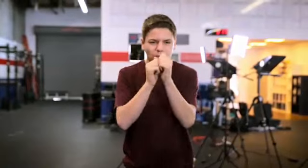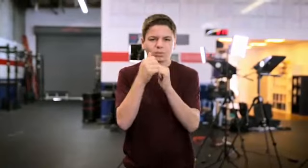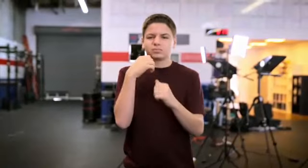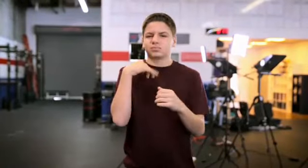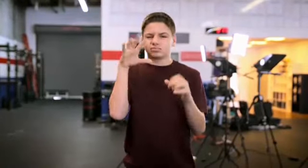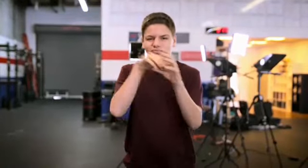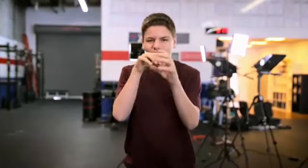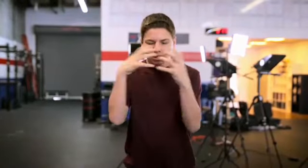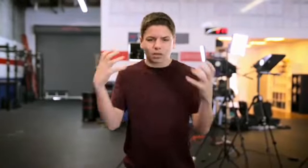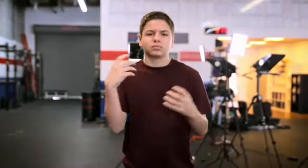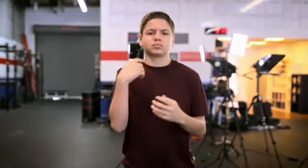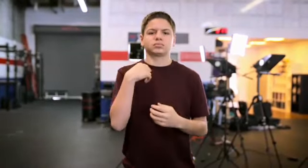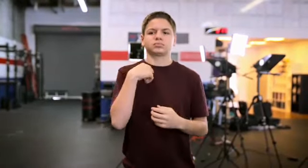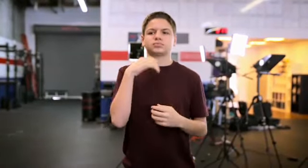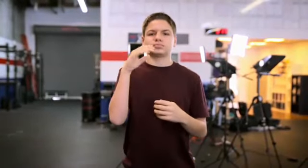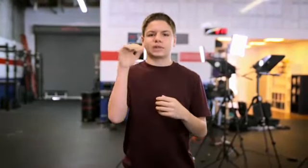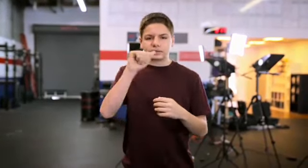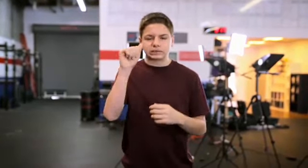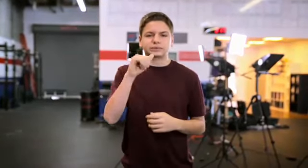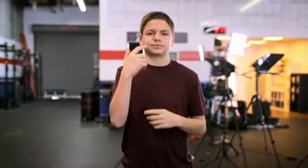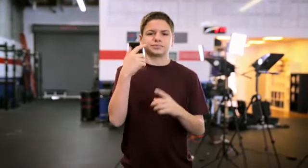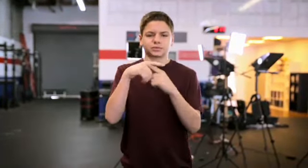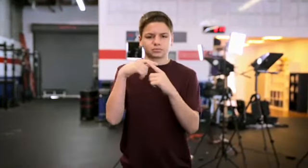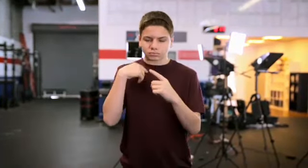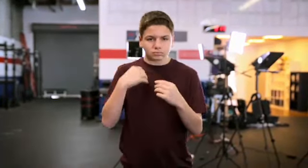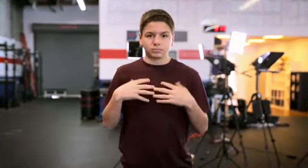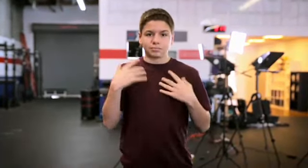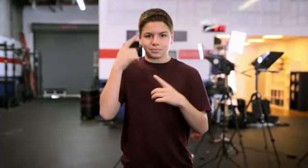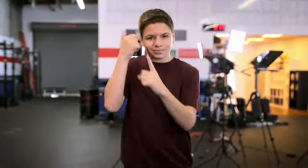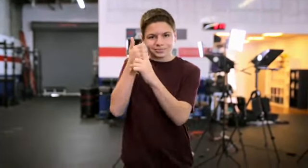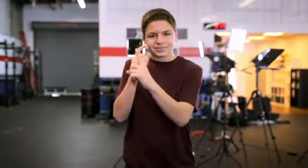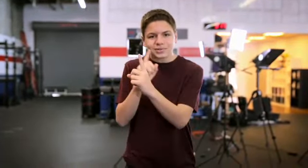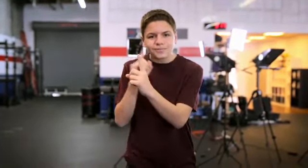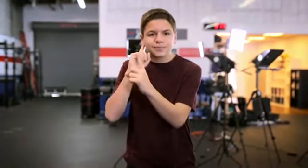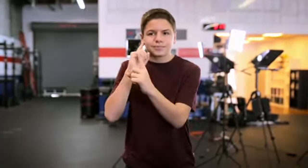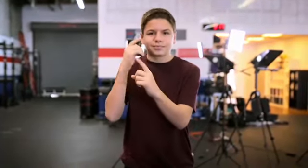I love sports, and I play them a lot. I'm an athlete, and I'm inspired because Mark is deaf.